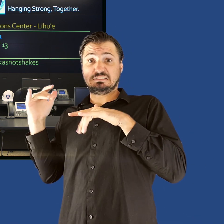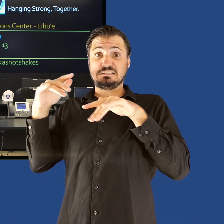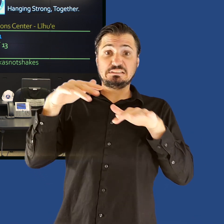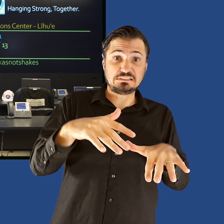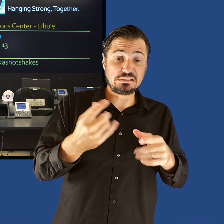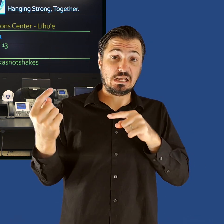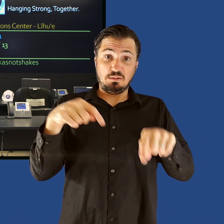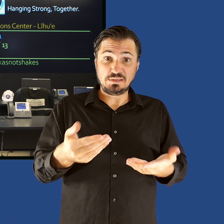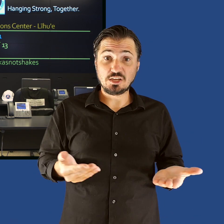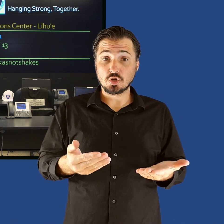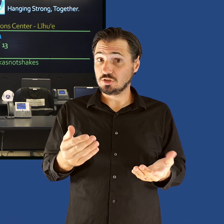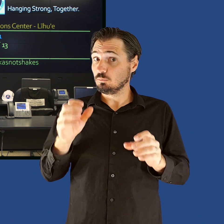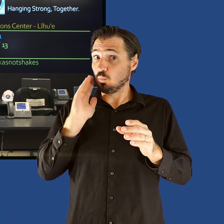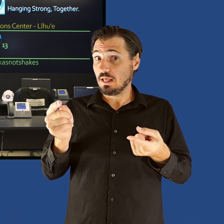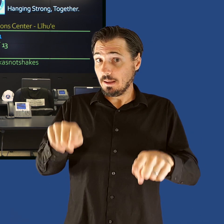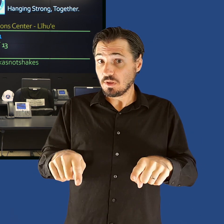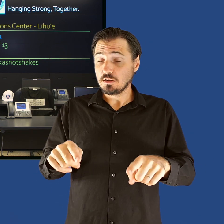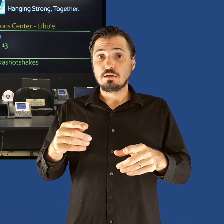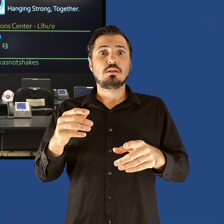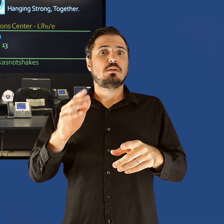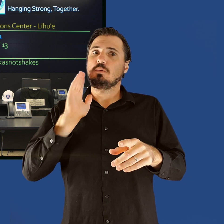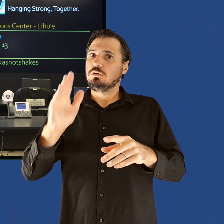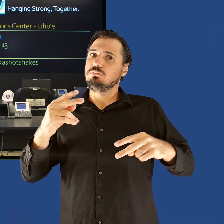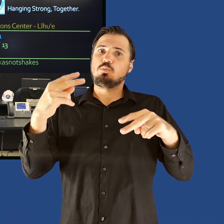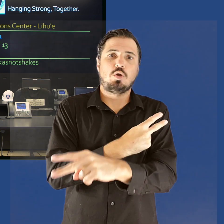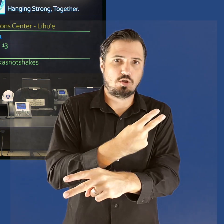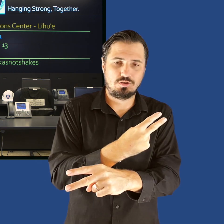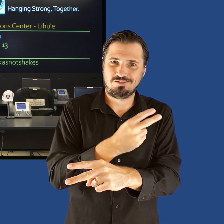and we know that day will come – it has the potential to be so much more widespread.